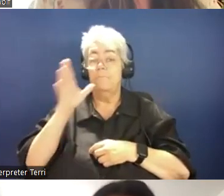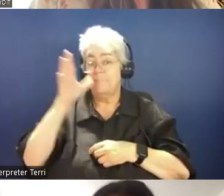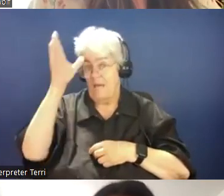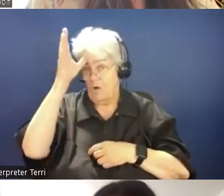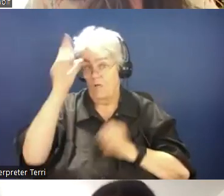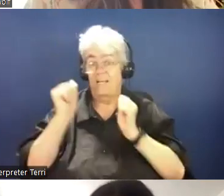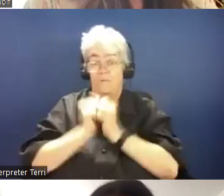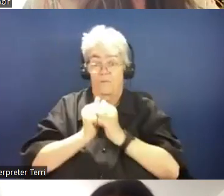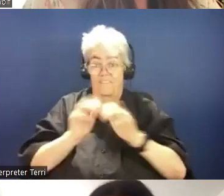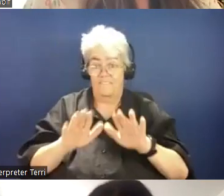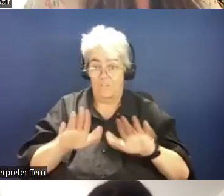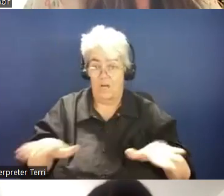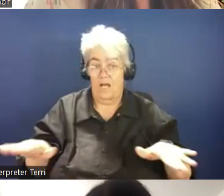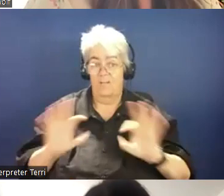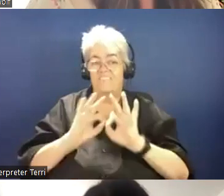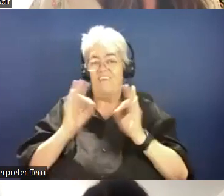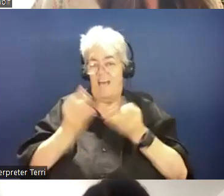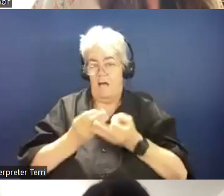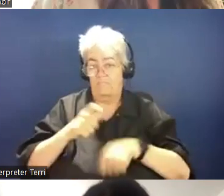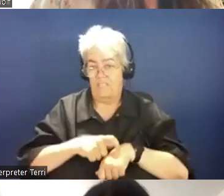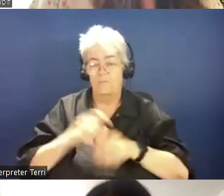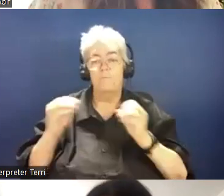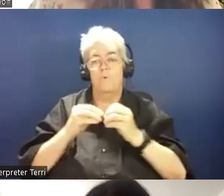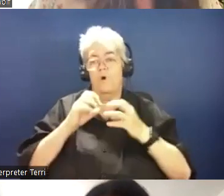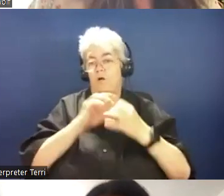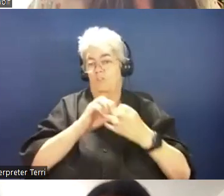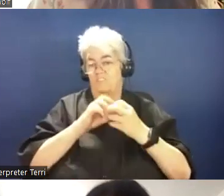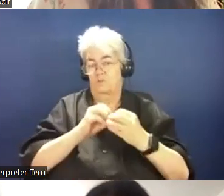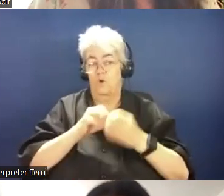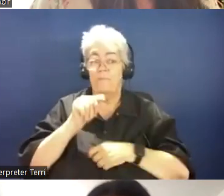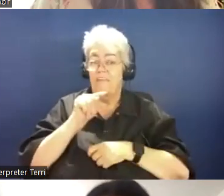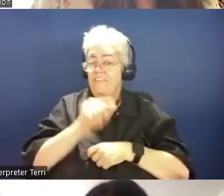more controversial. This one we did not end up entirely in a place where we were happy.